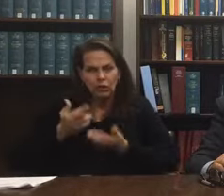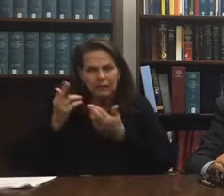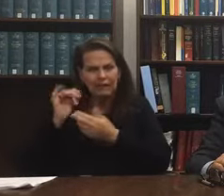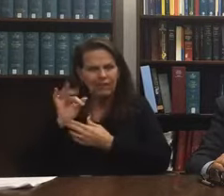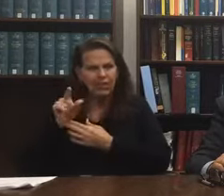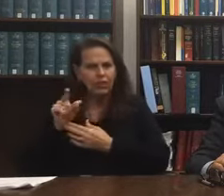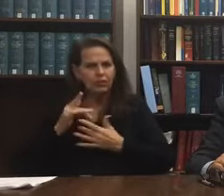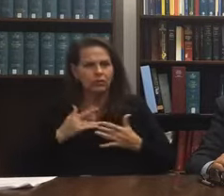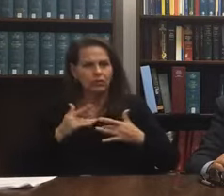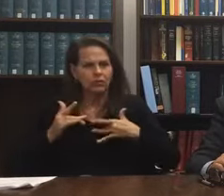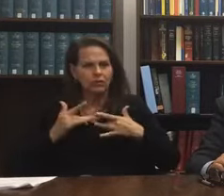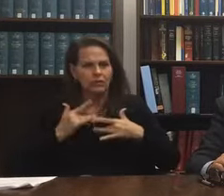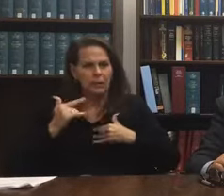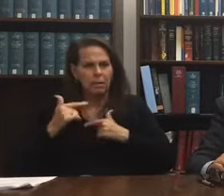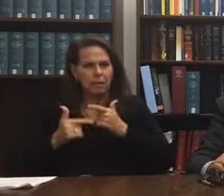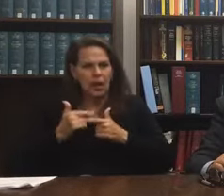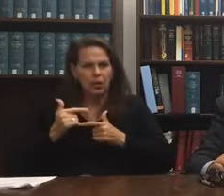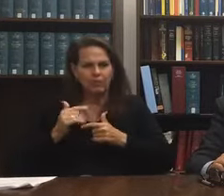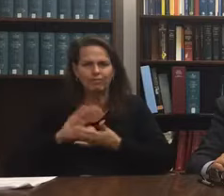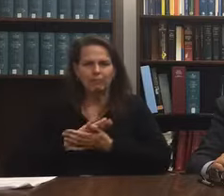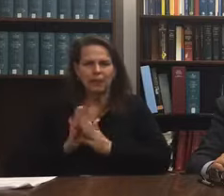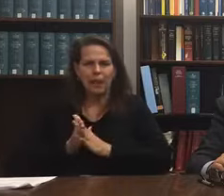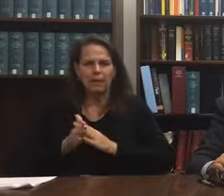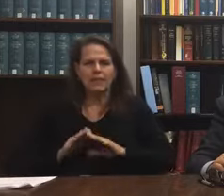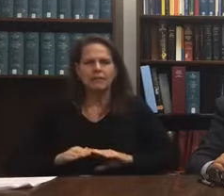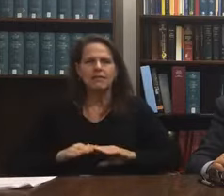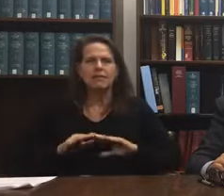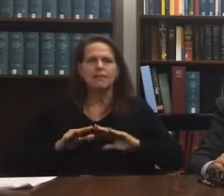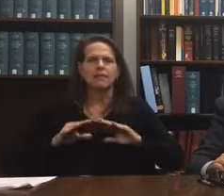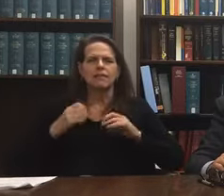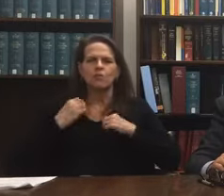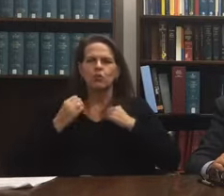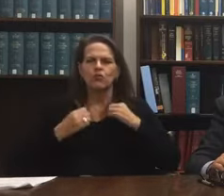about maybe getting too emotional in the process that they have a neutral third